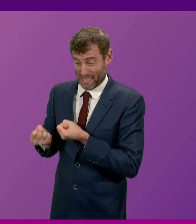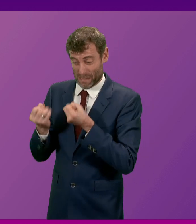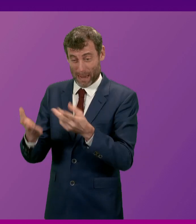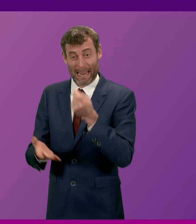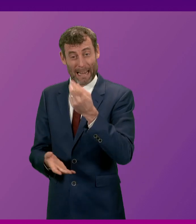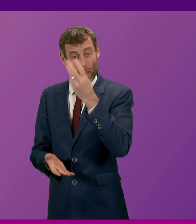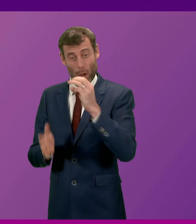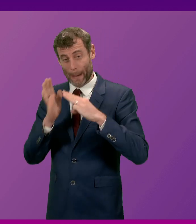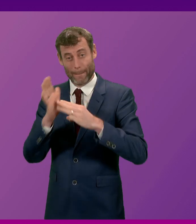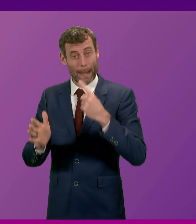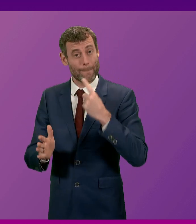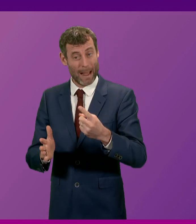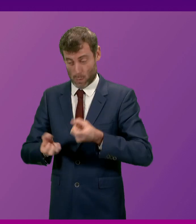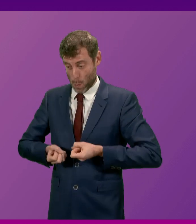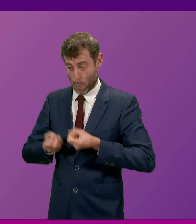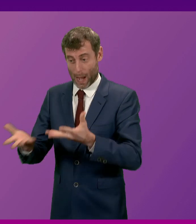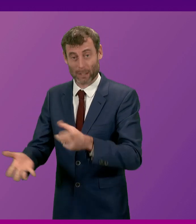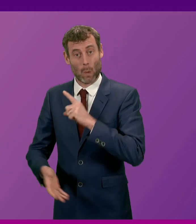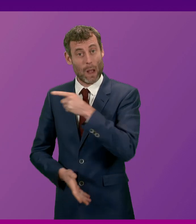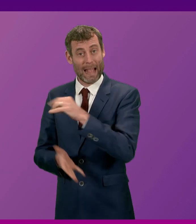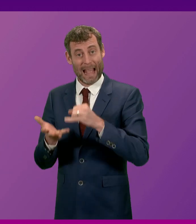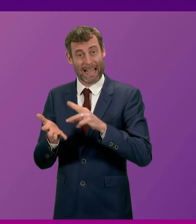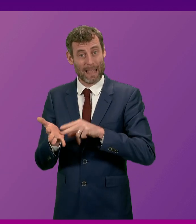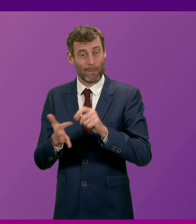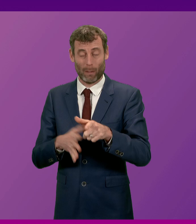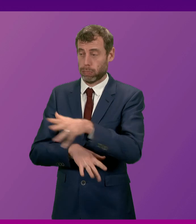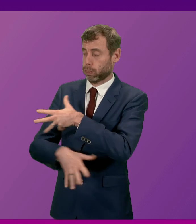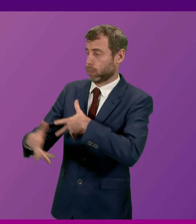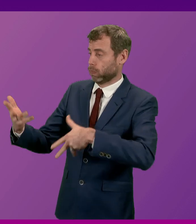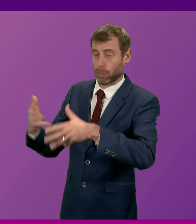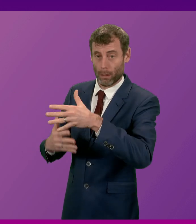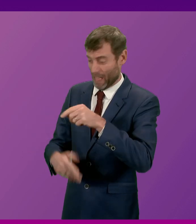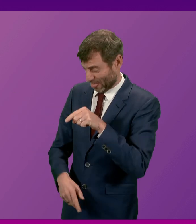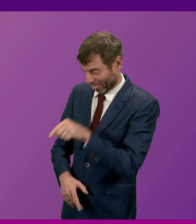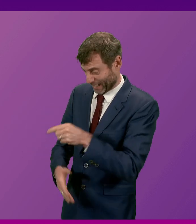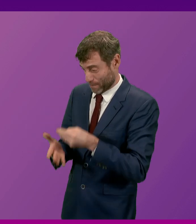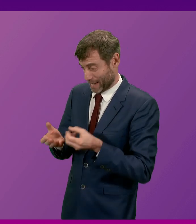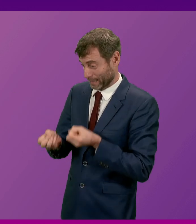funded 1 million hours of care at home. That is shocking when so many Scots are